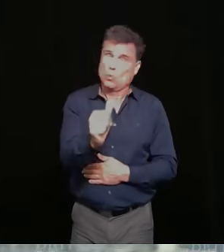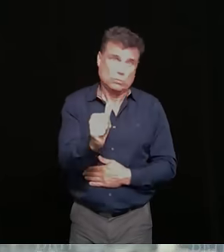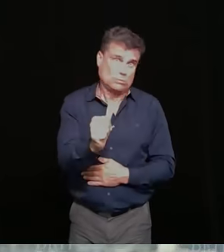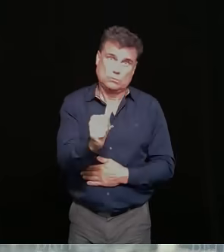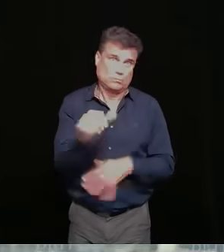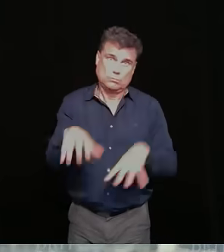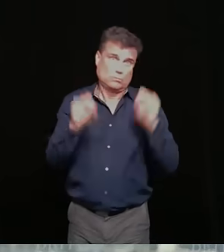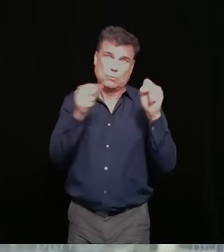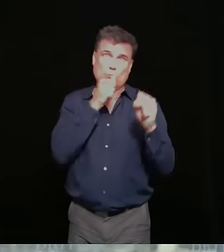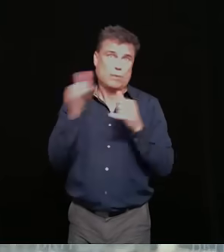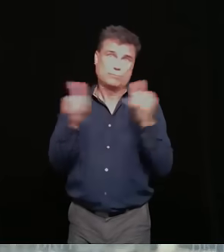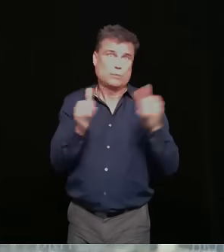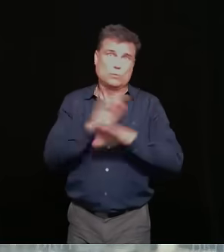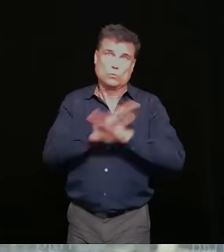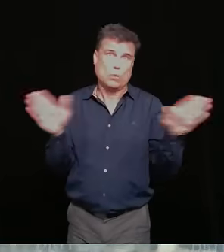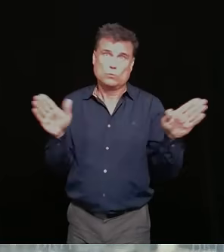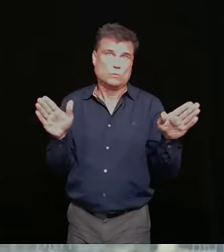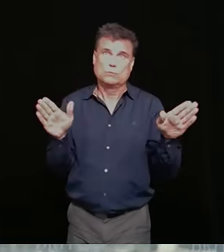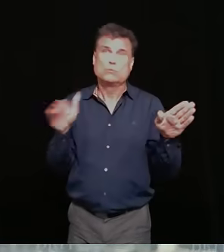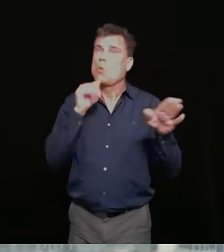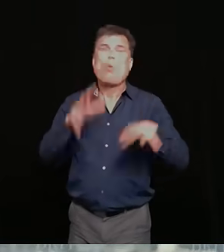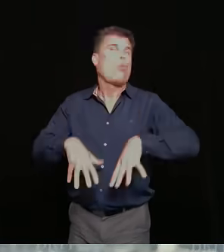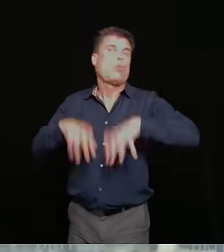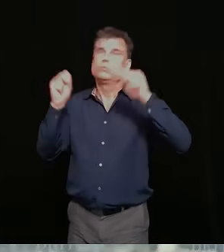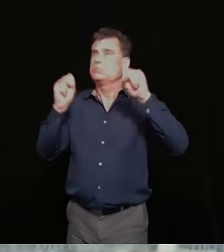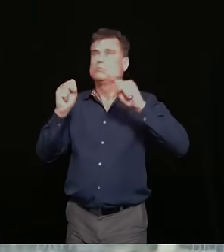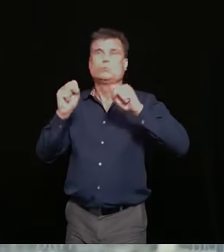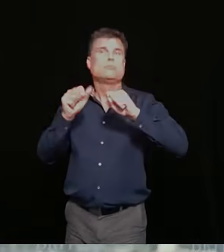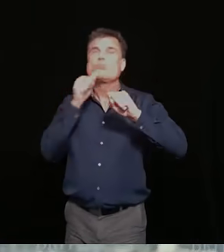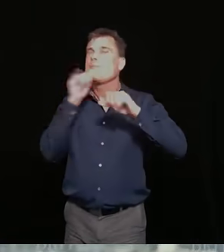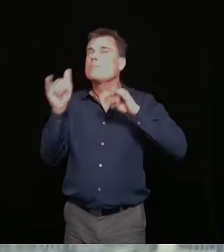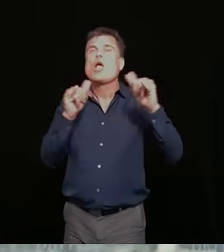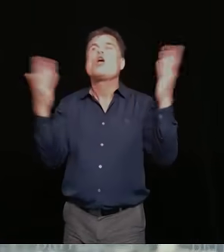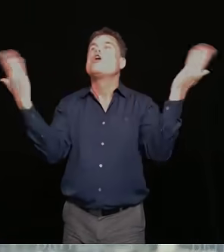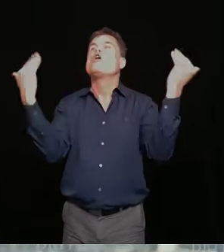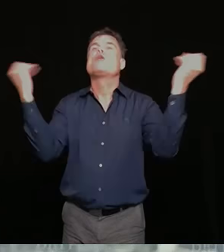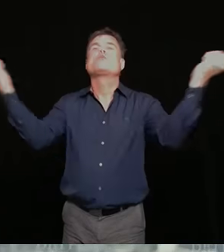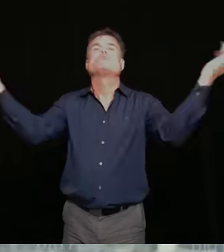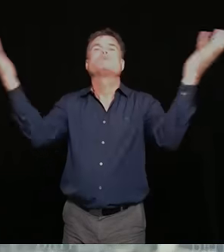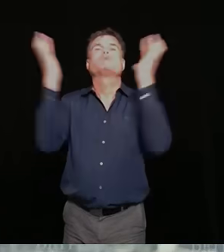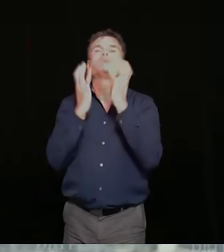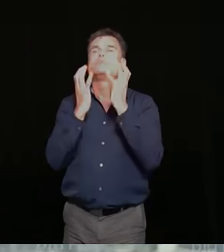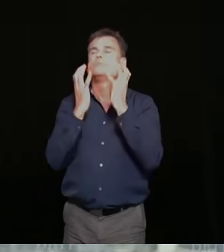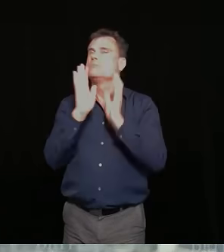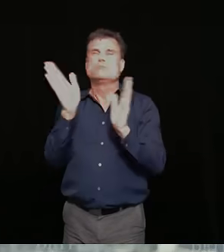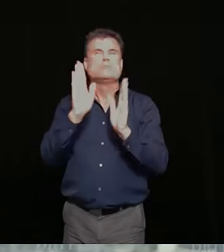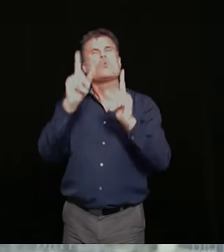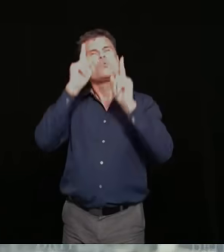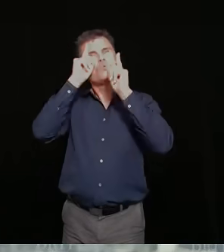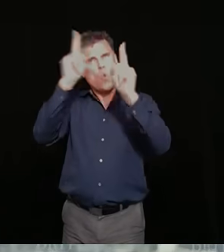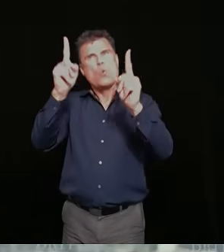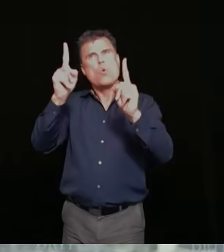Are you concerned we could be that 25 case per 100,000 that you referenced . Could we get to that